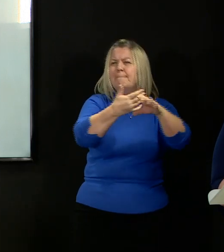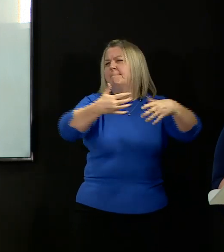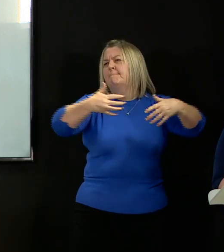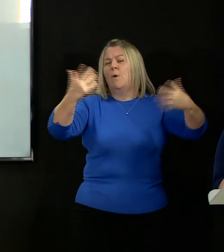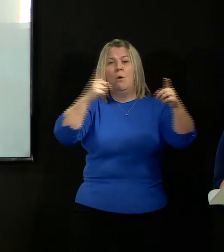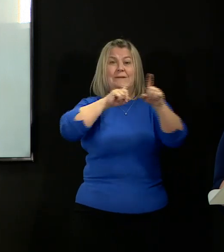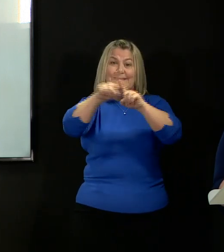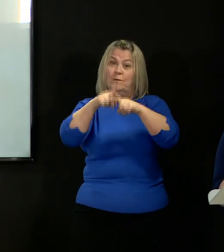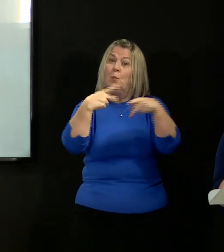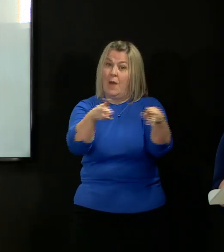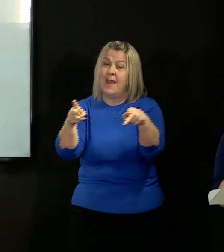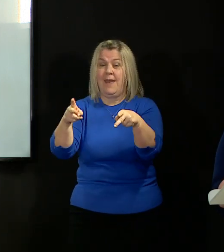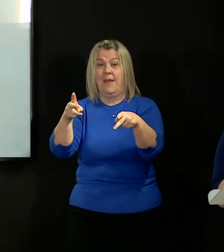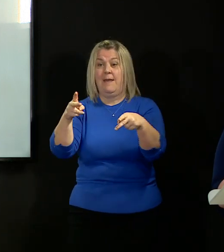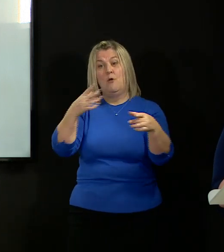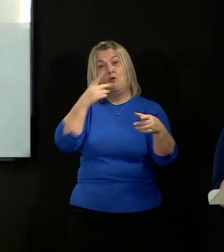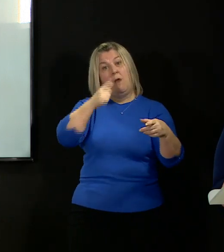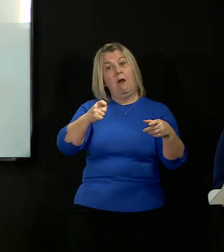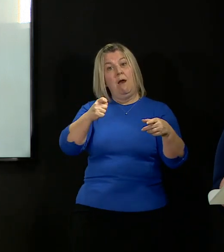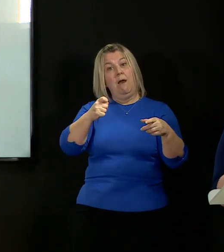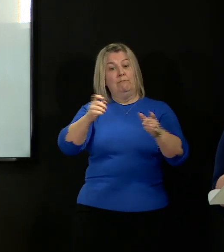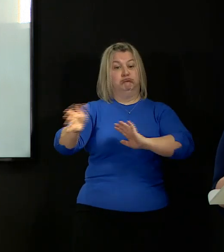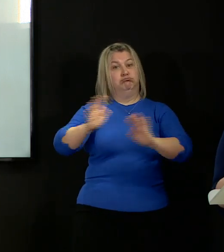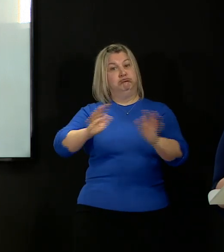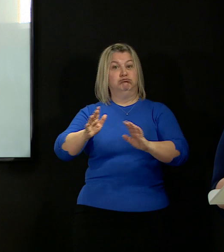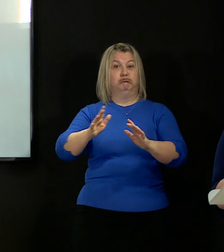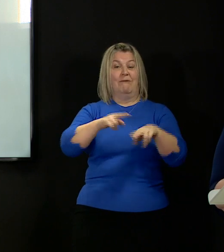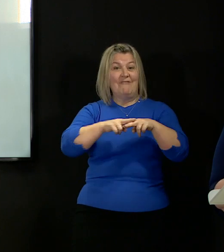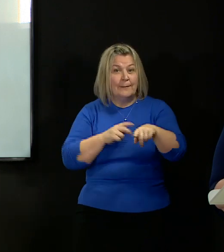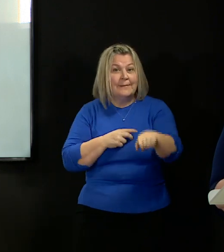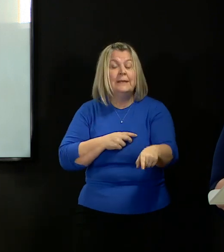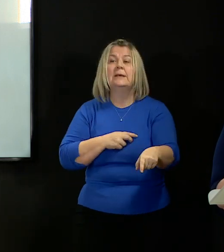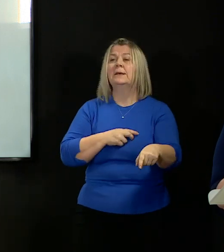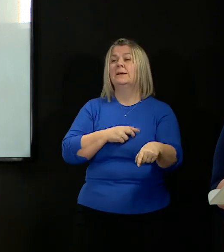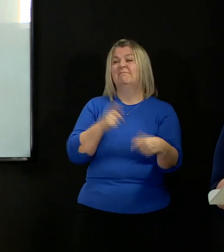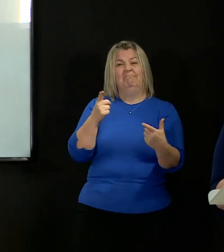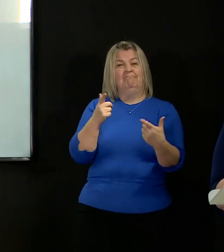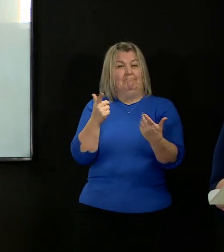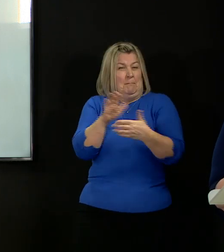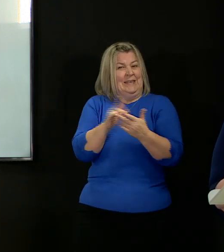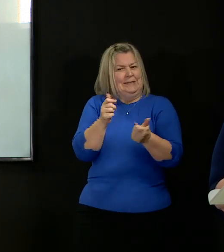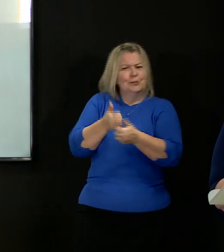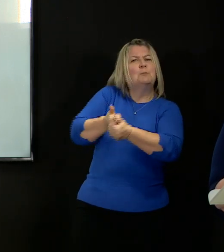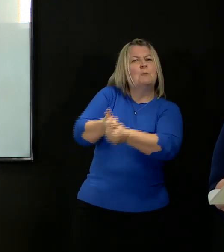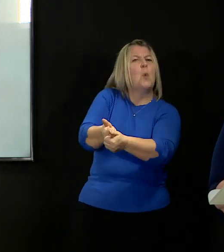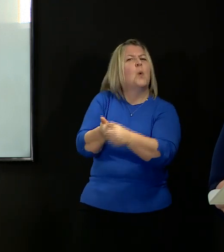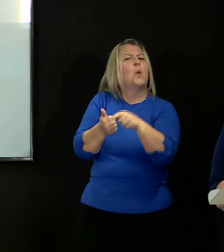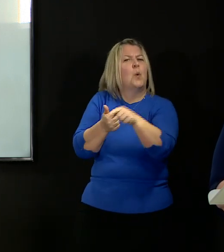so the people stay in hospital fear that it's both covered or with other conditions it can be as supported and as based as as